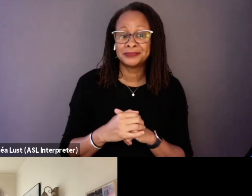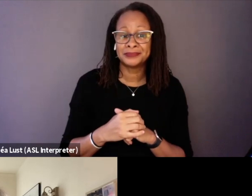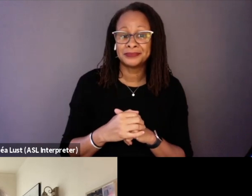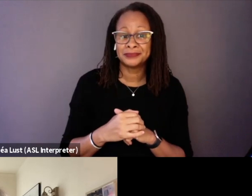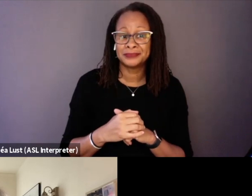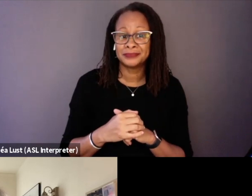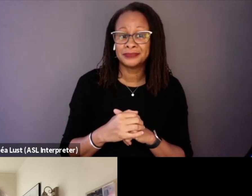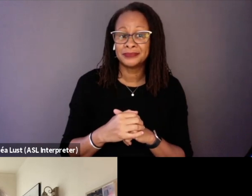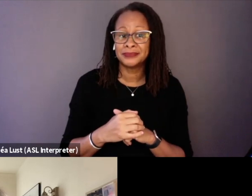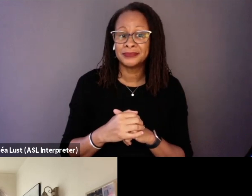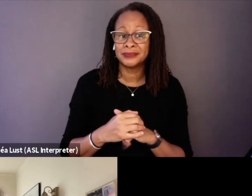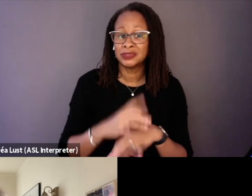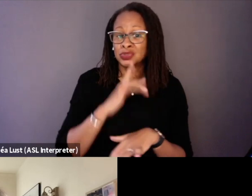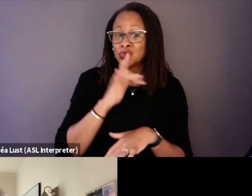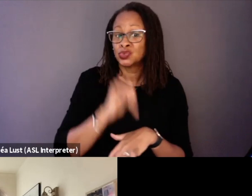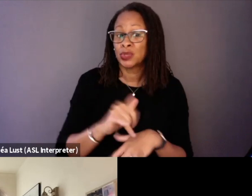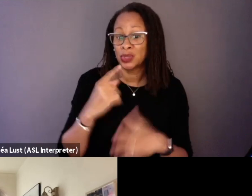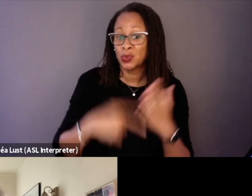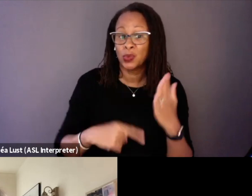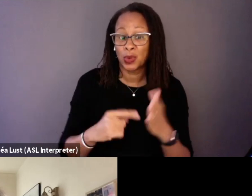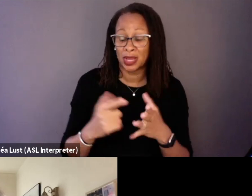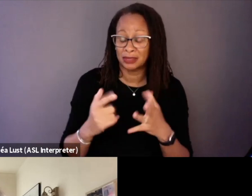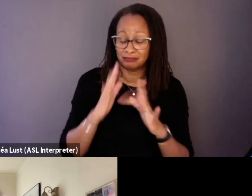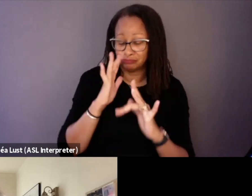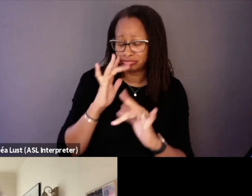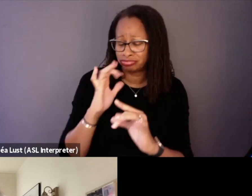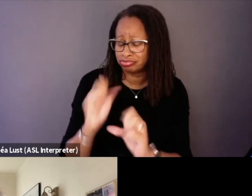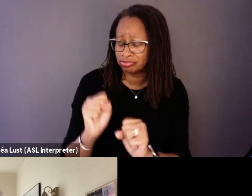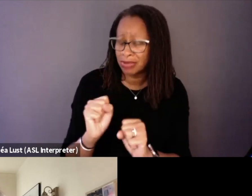what really, really drew me to him